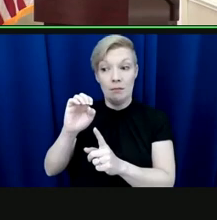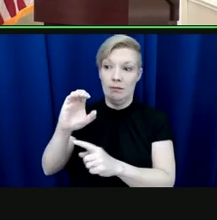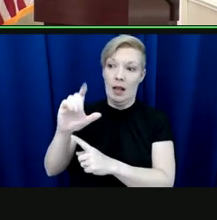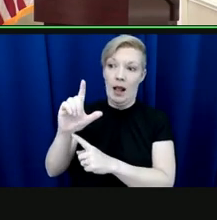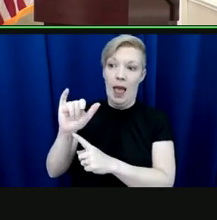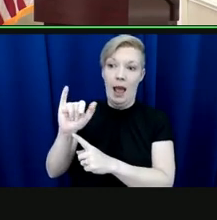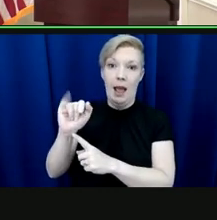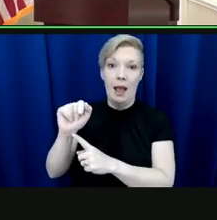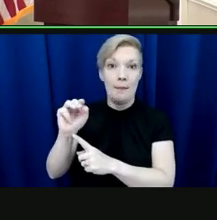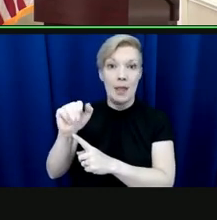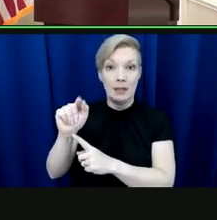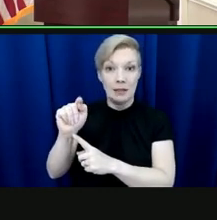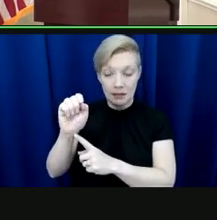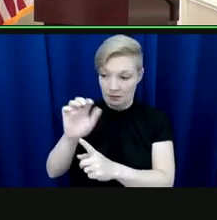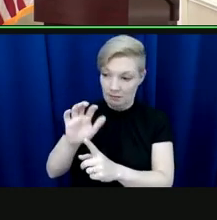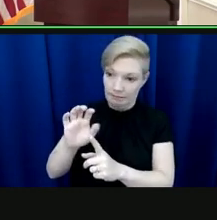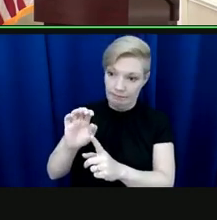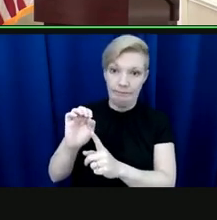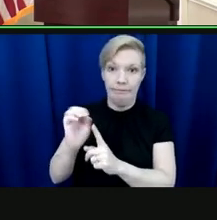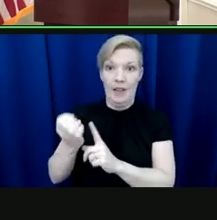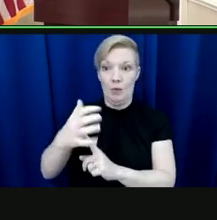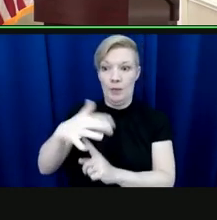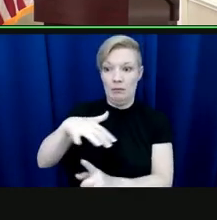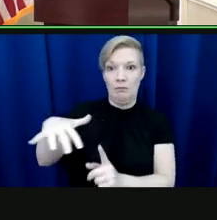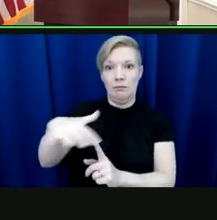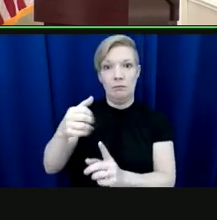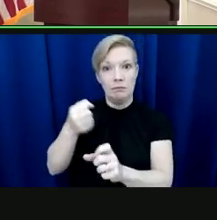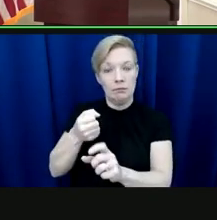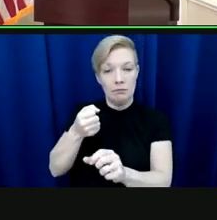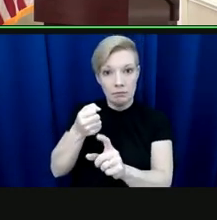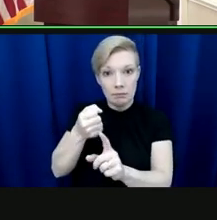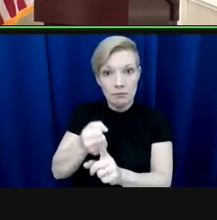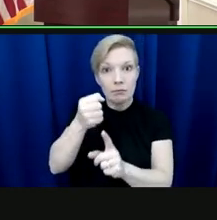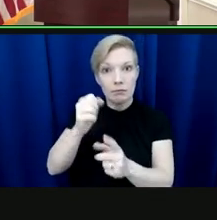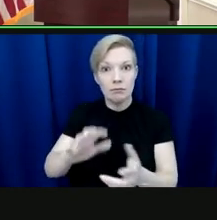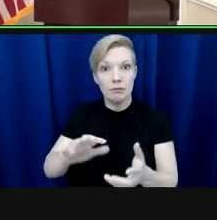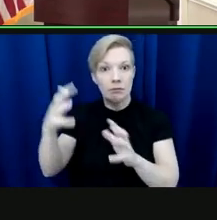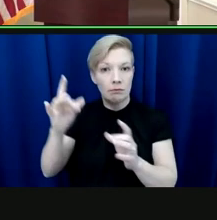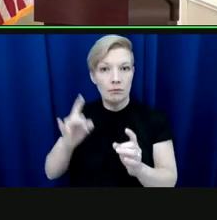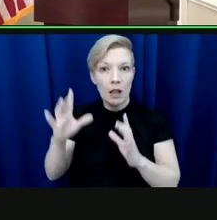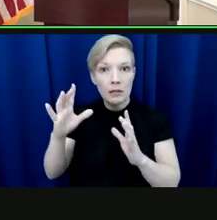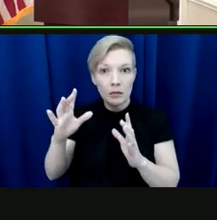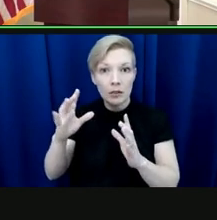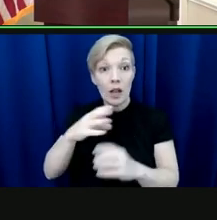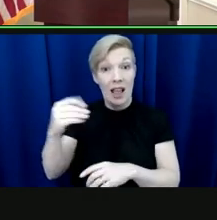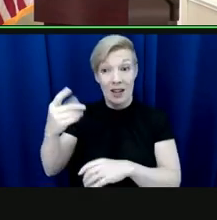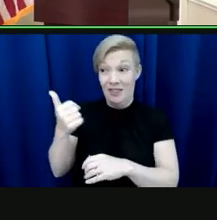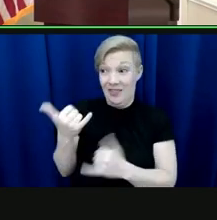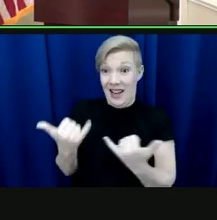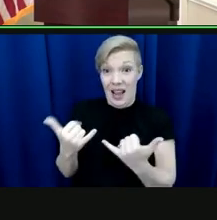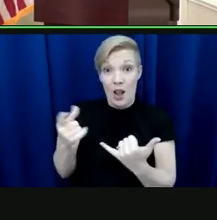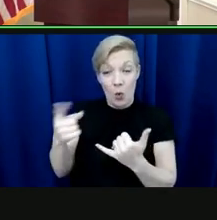from Hurricane Fiona and Puerto Rico, tracking Hurricane Ian in the Gulf Coast